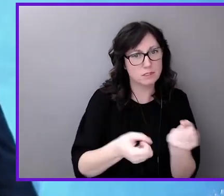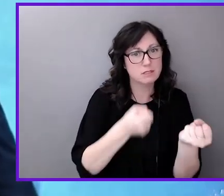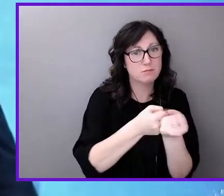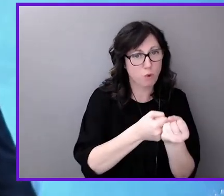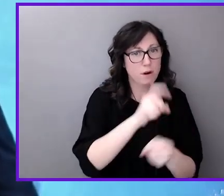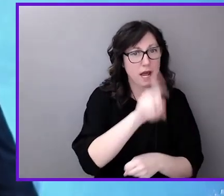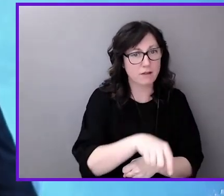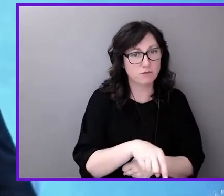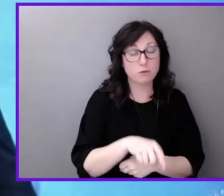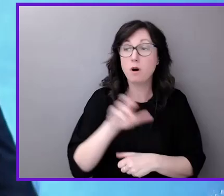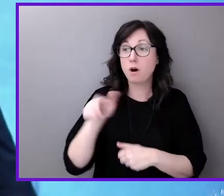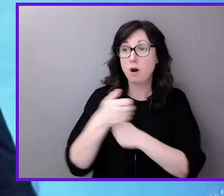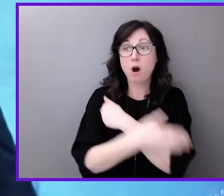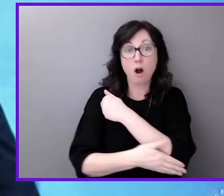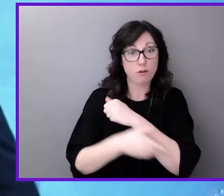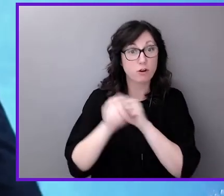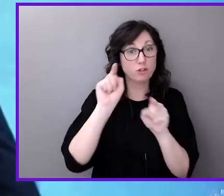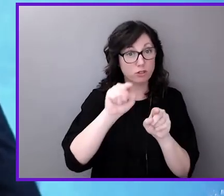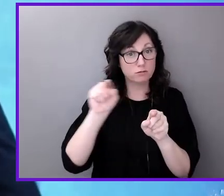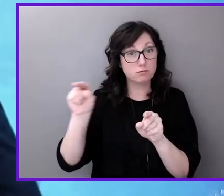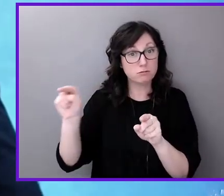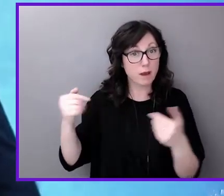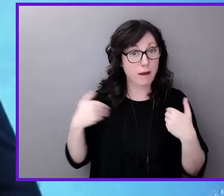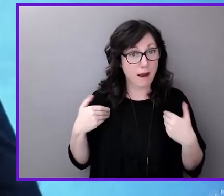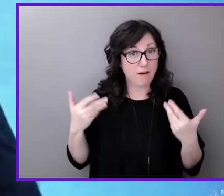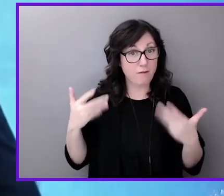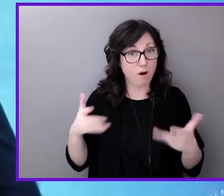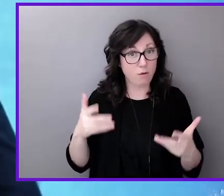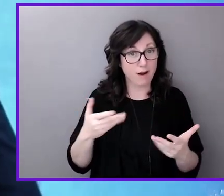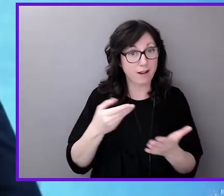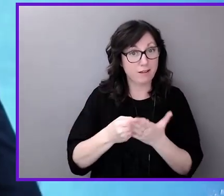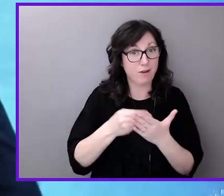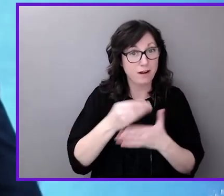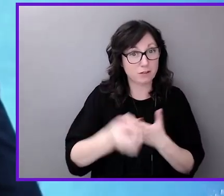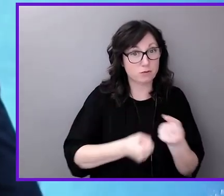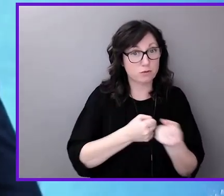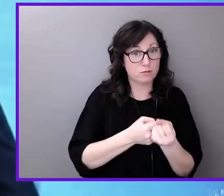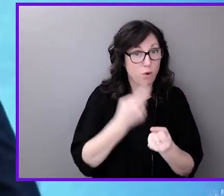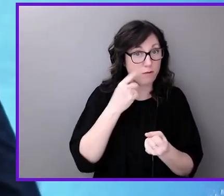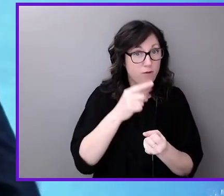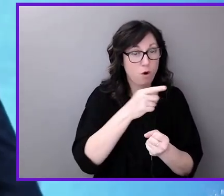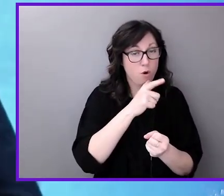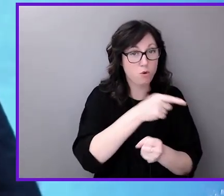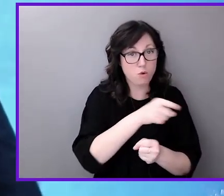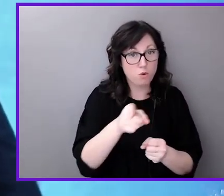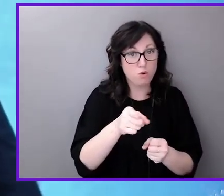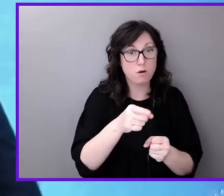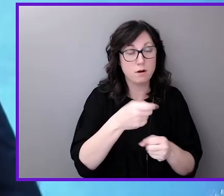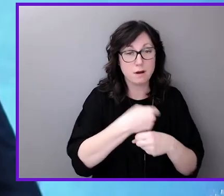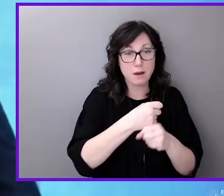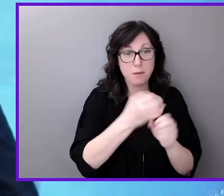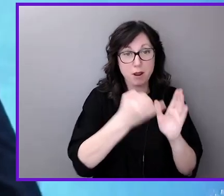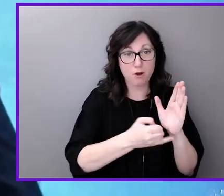so I think Canada needs to join that movement and we need to be